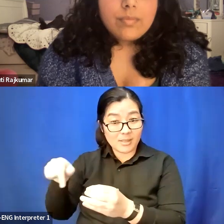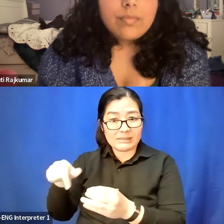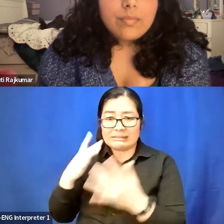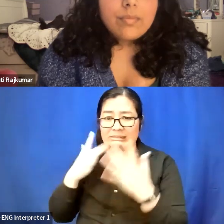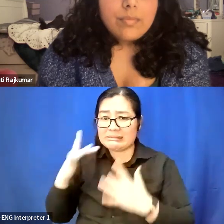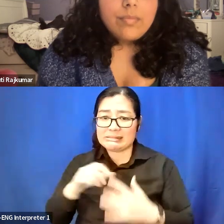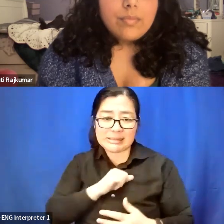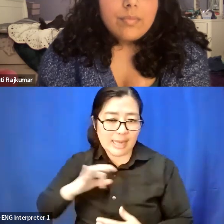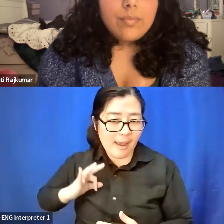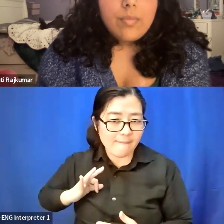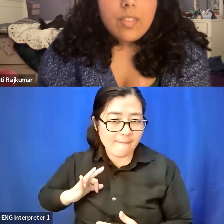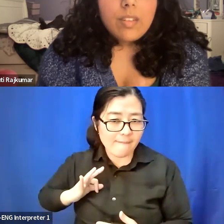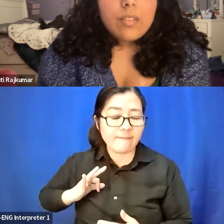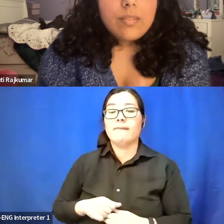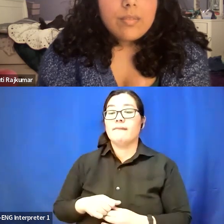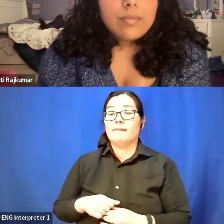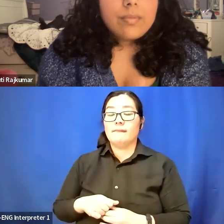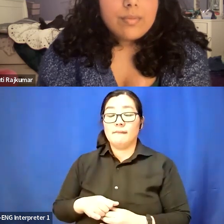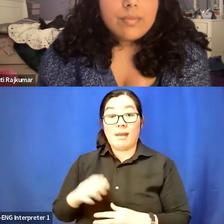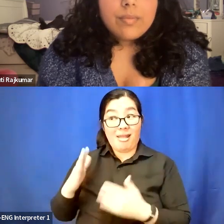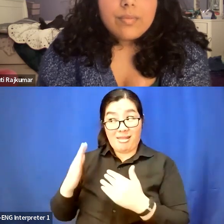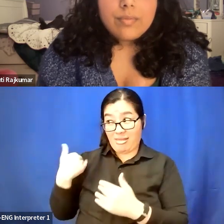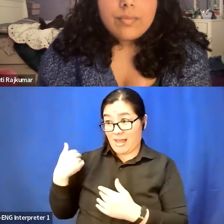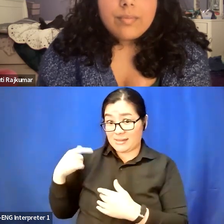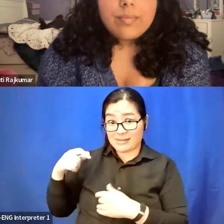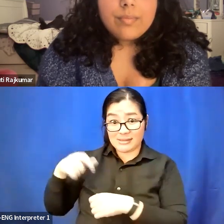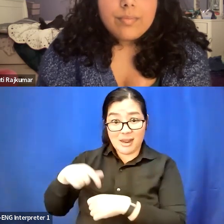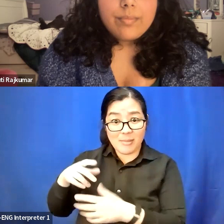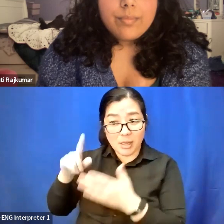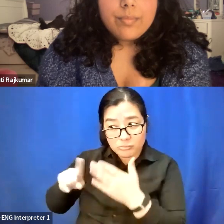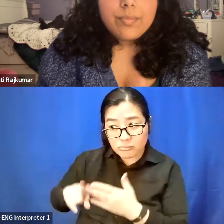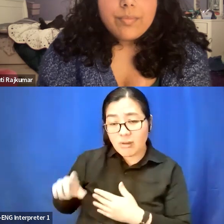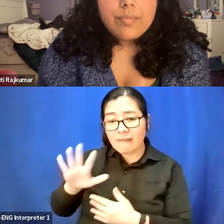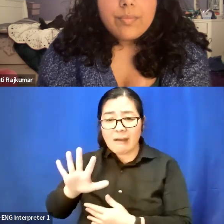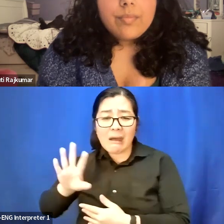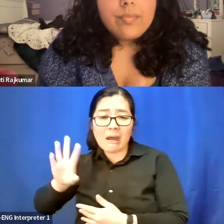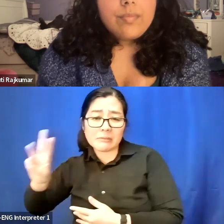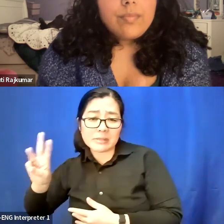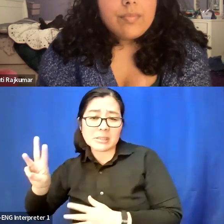the last time I checked, like five or six staff members serving over 1,000 students.